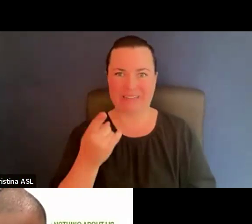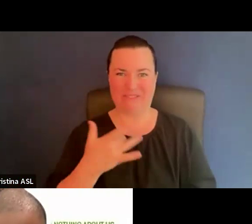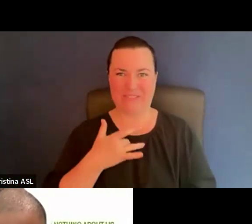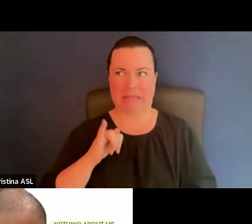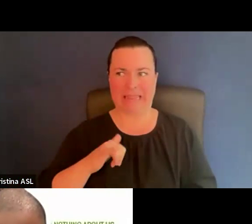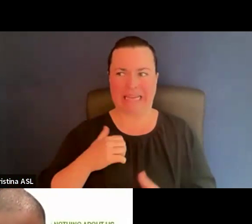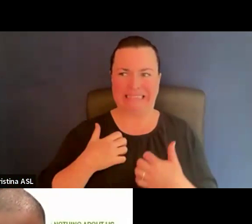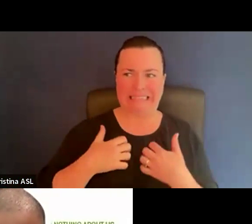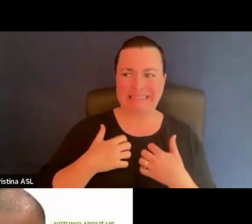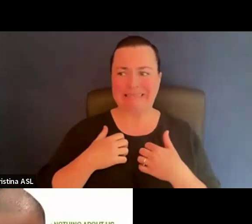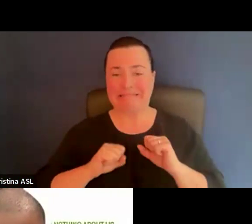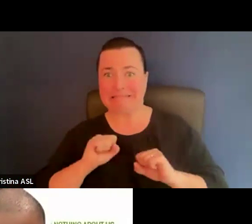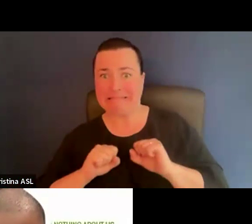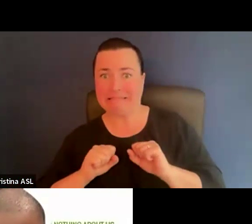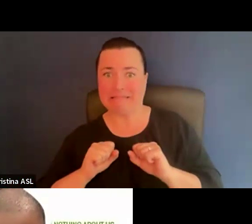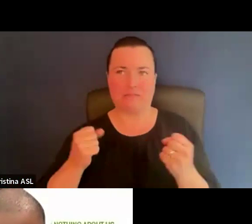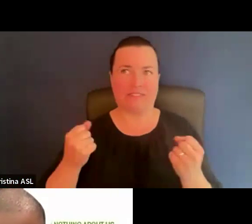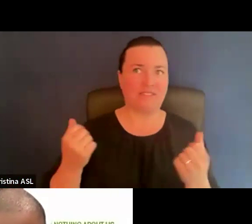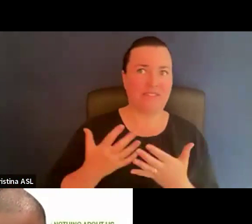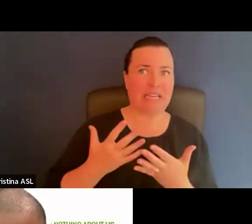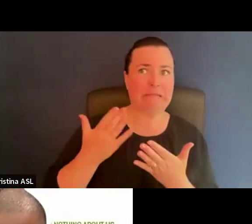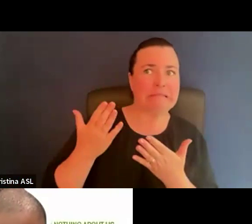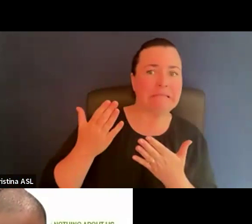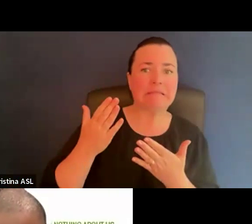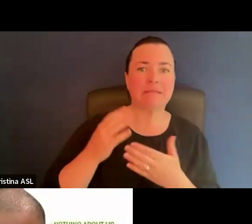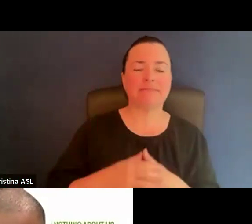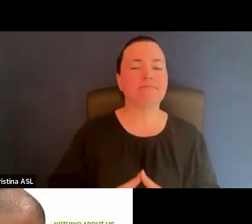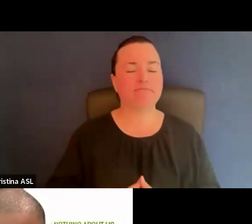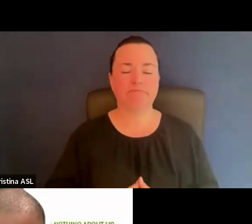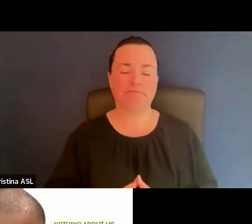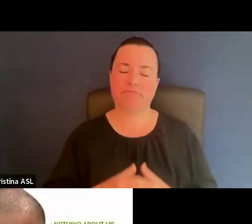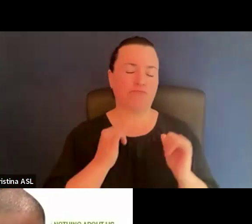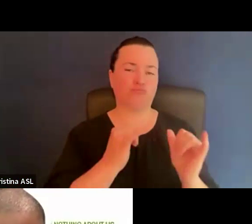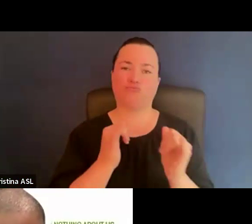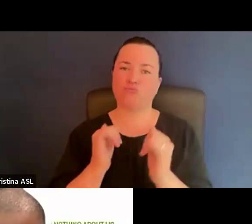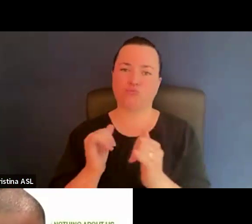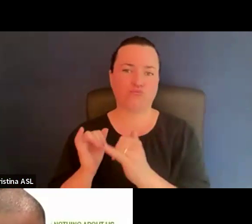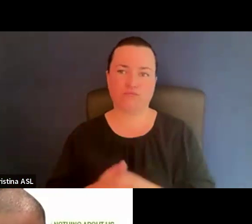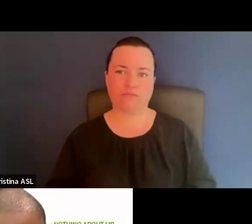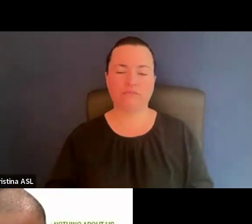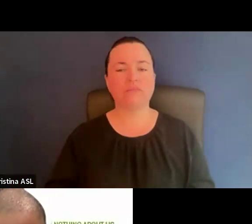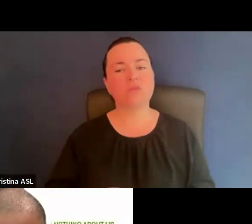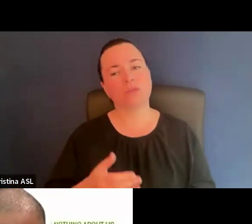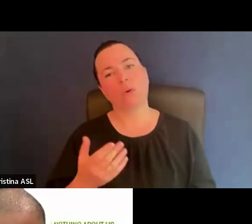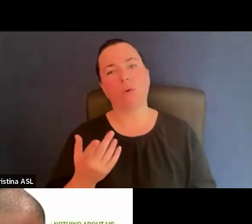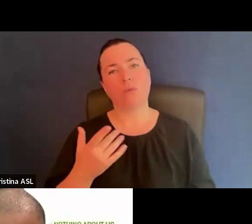or this fear. So in a sense, kind of take comfort in that,